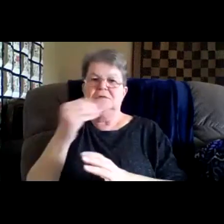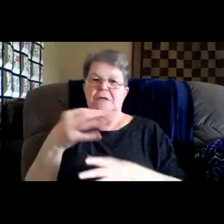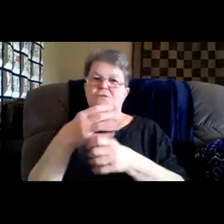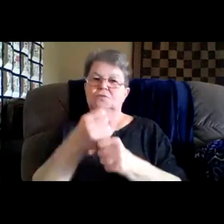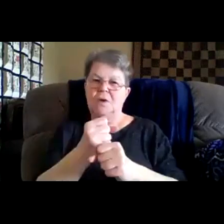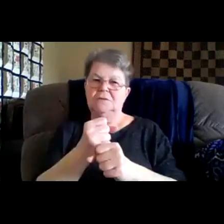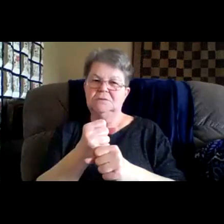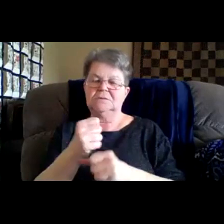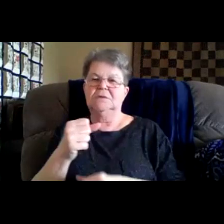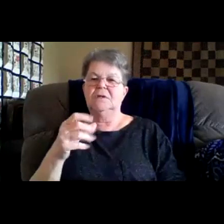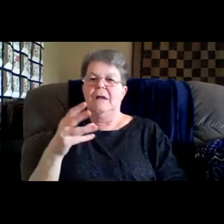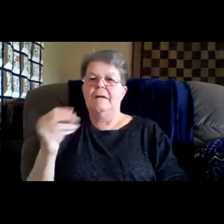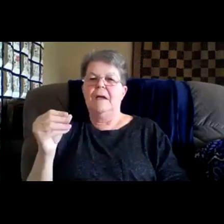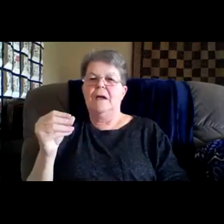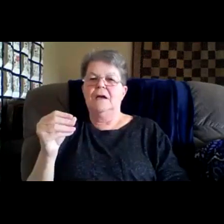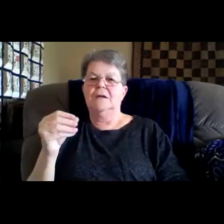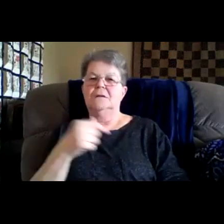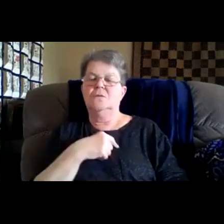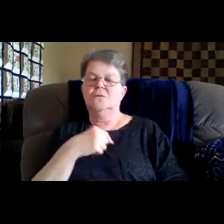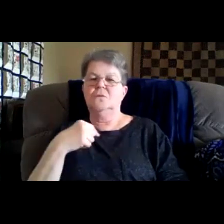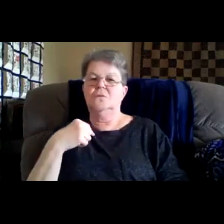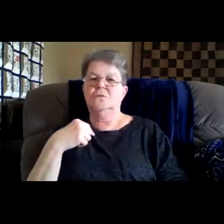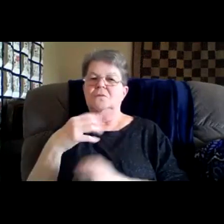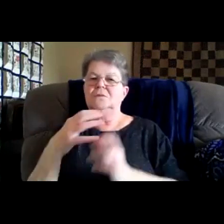And, you know, we, especially with Susie,